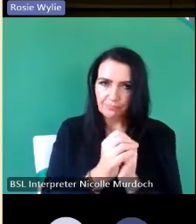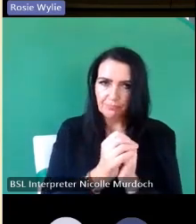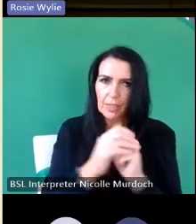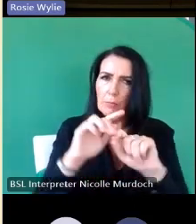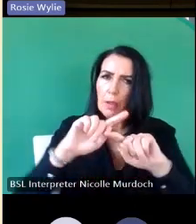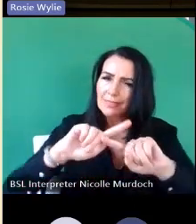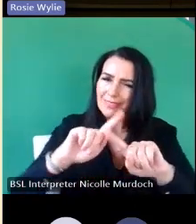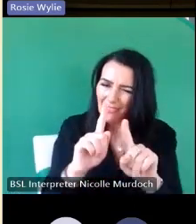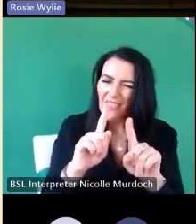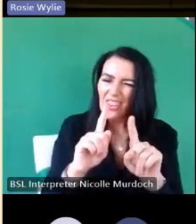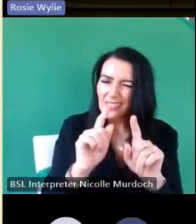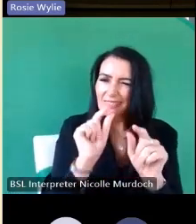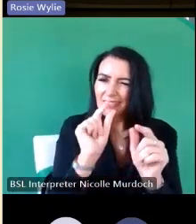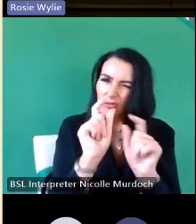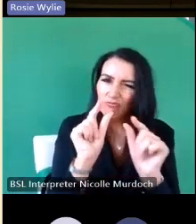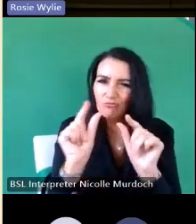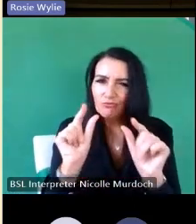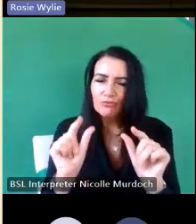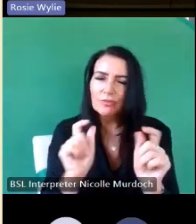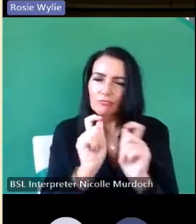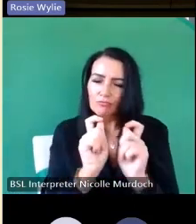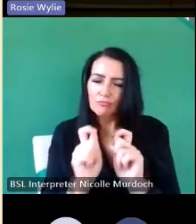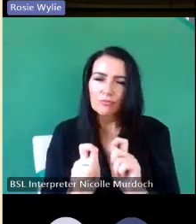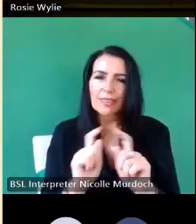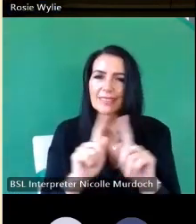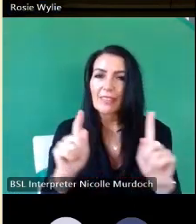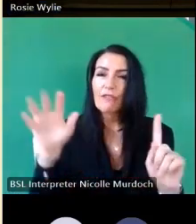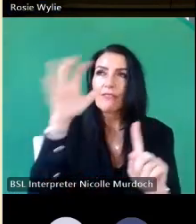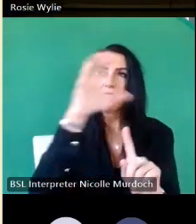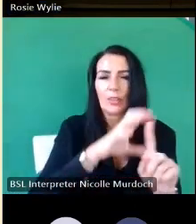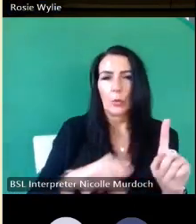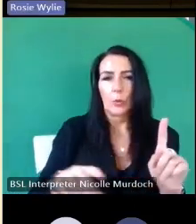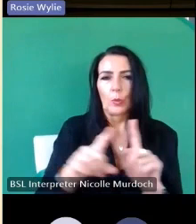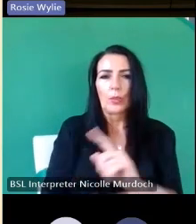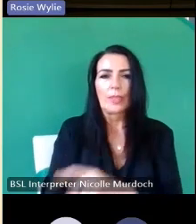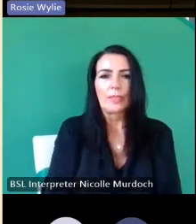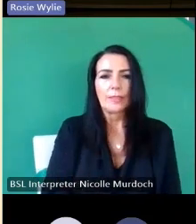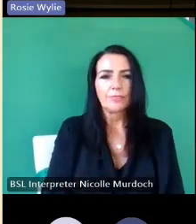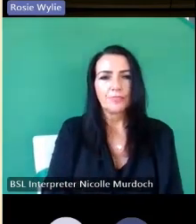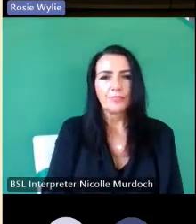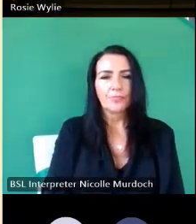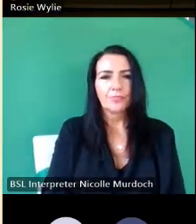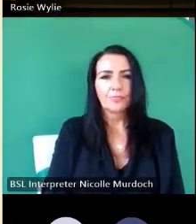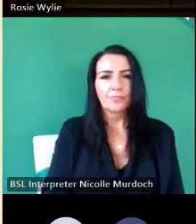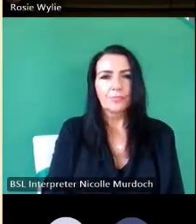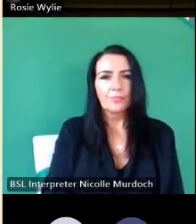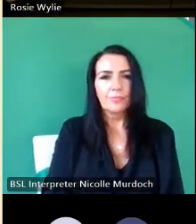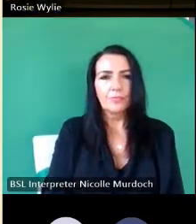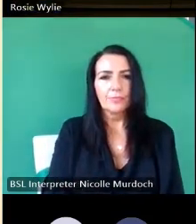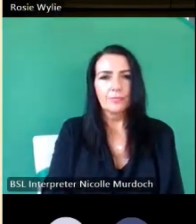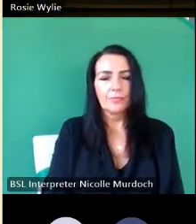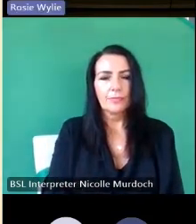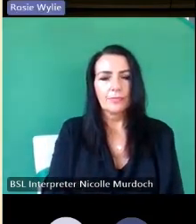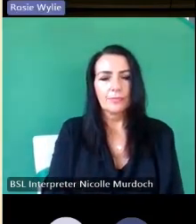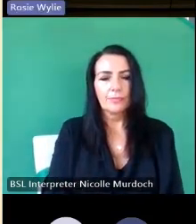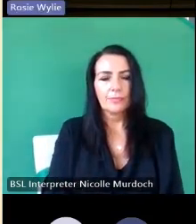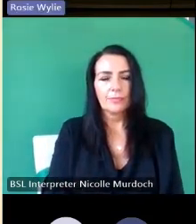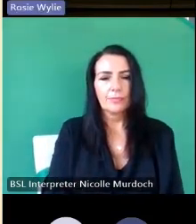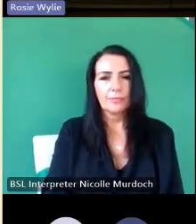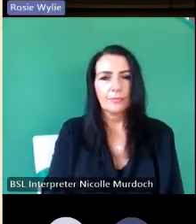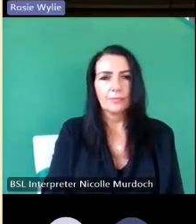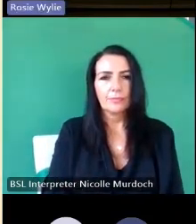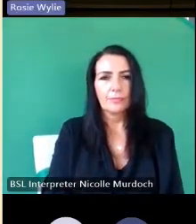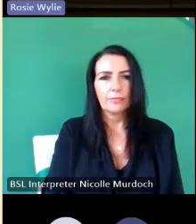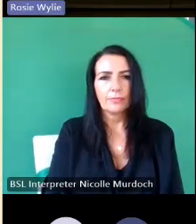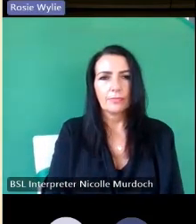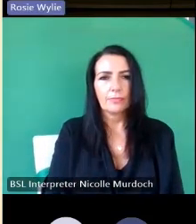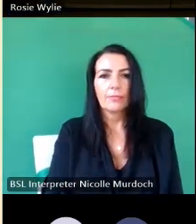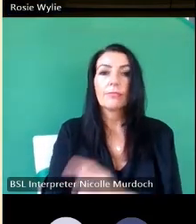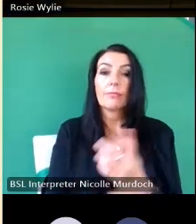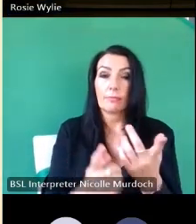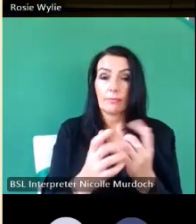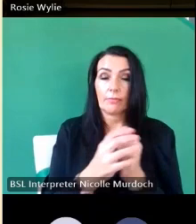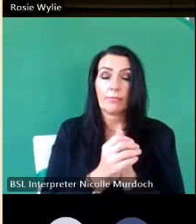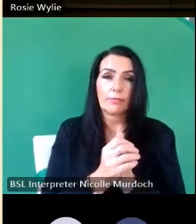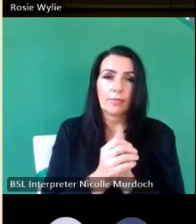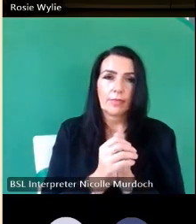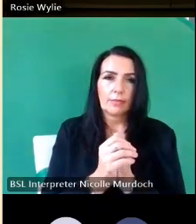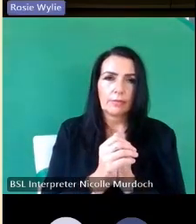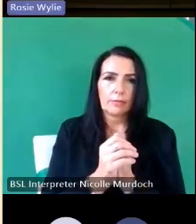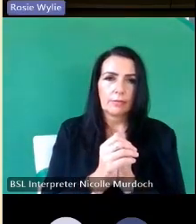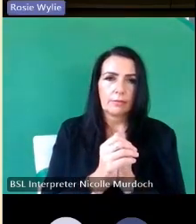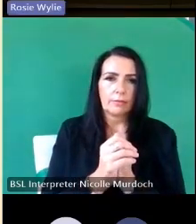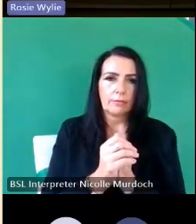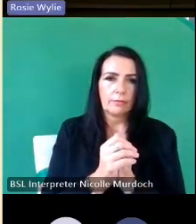at a number of different uh venu next please uh here's something different the rule one stone one